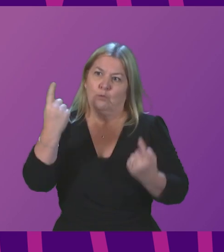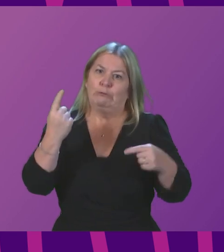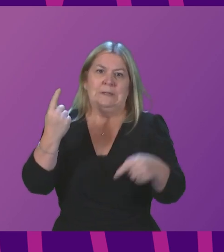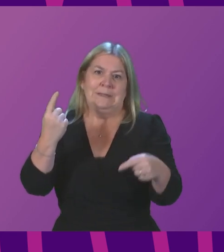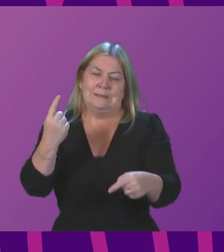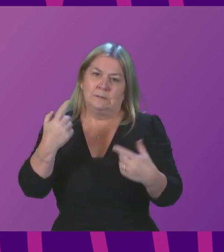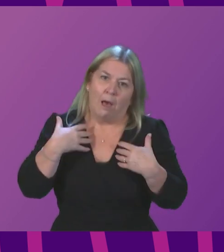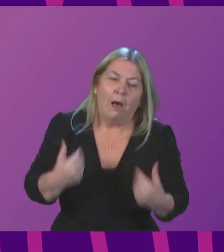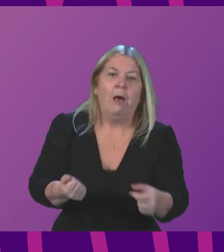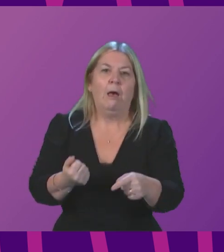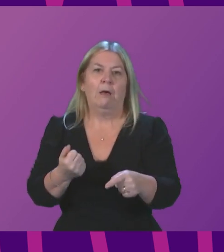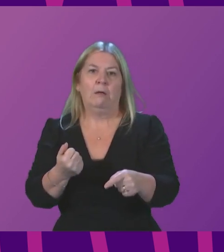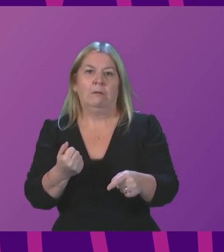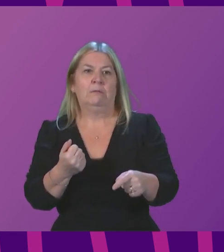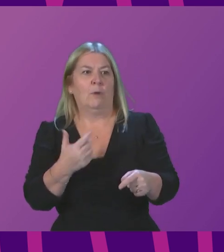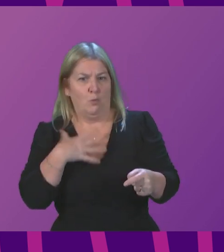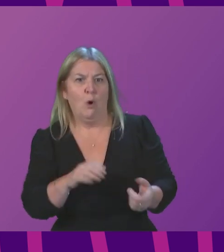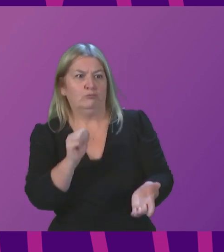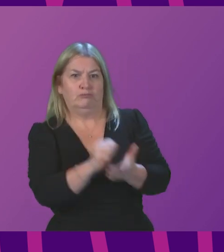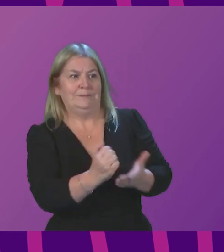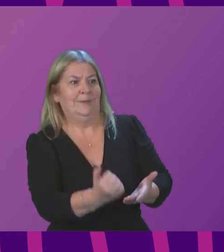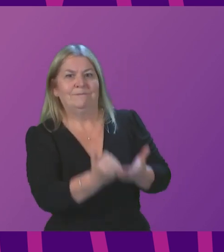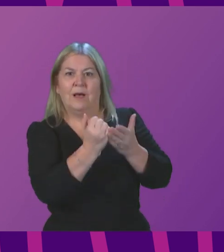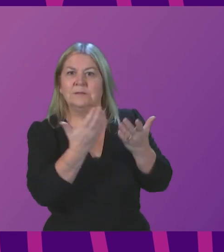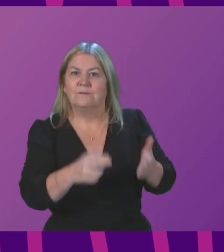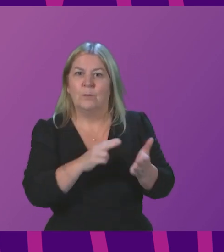advice or getting advice that they believe to be wrong from the national health service.